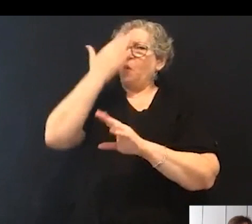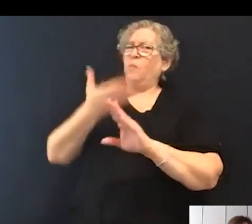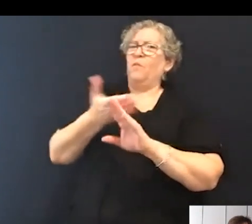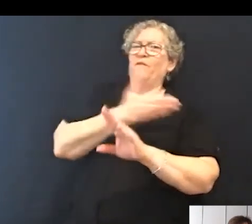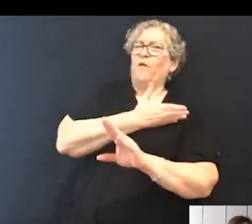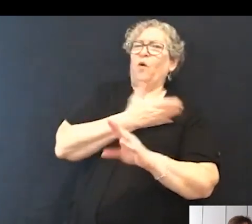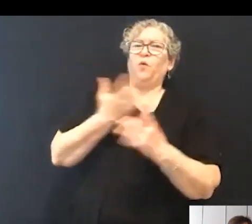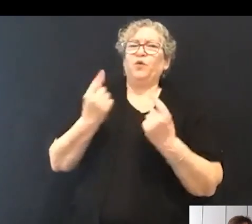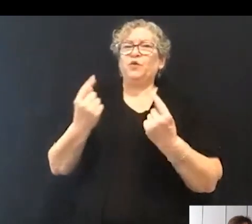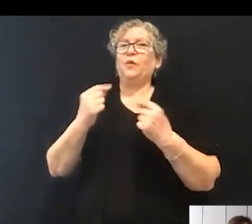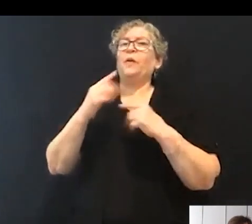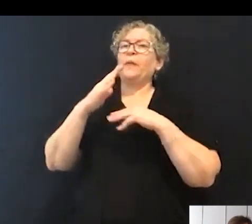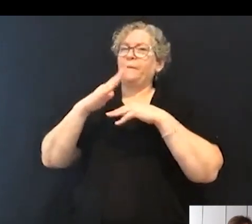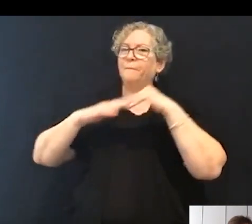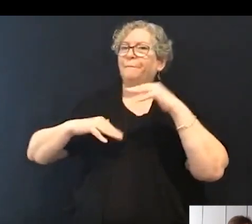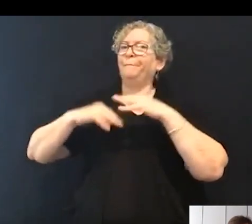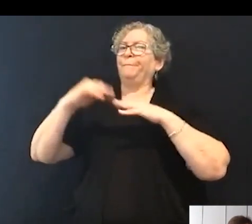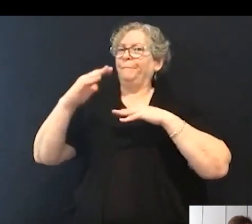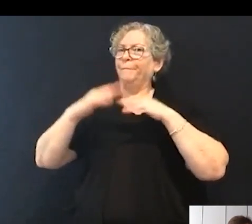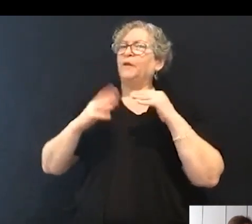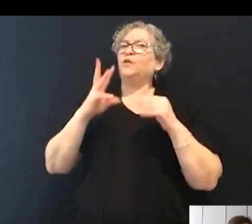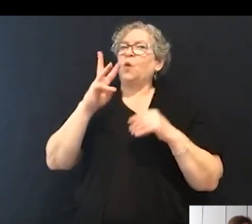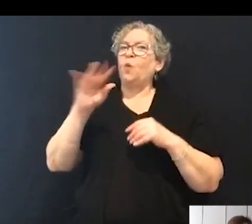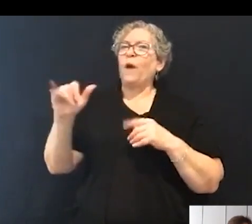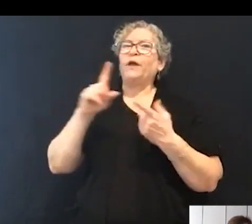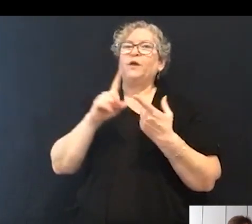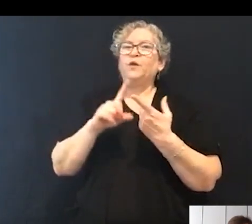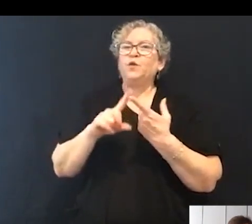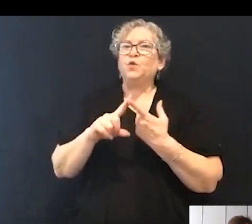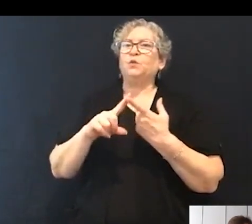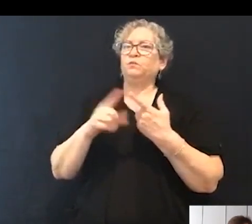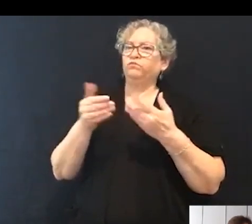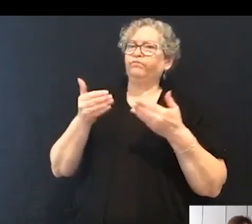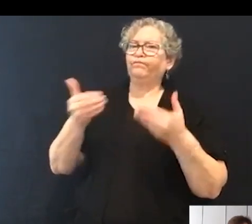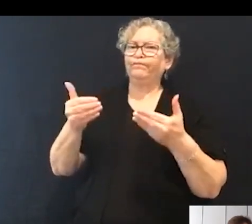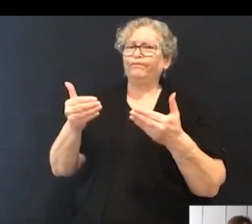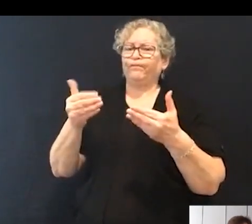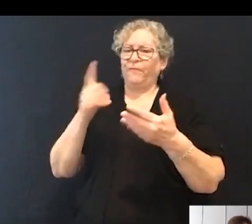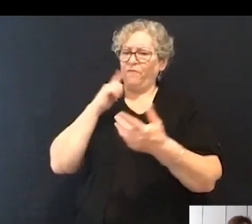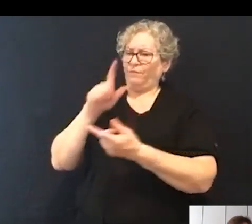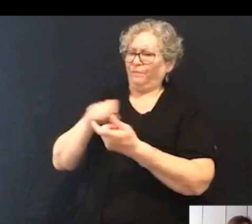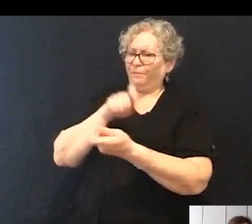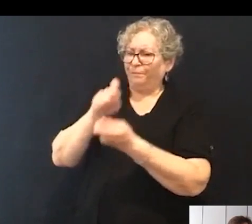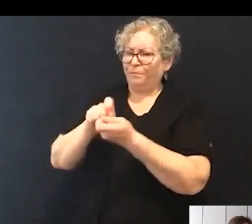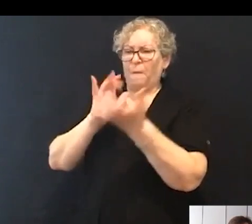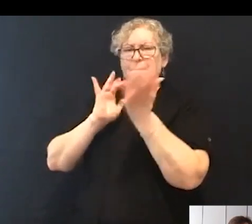has built a platform for executing all this precision medicine.